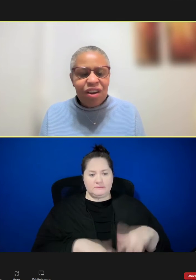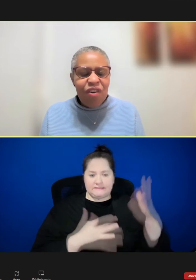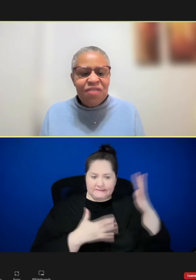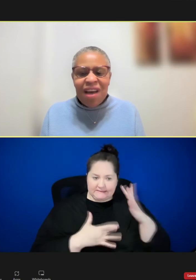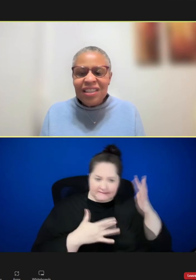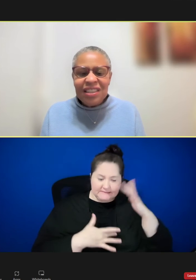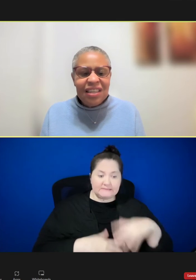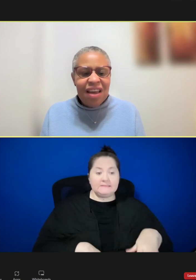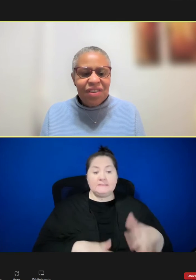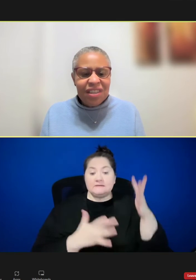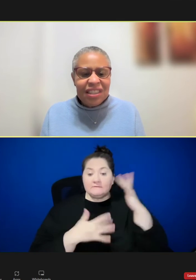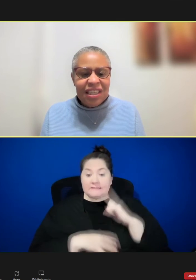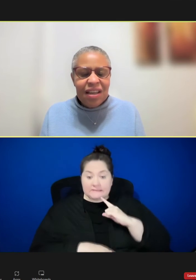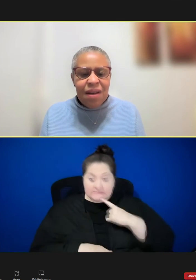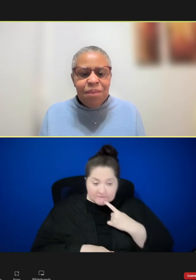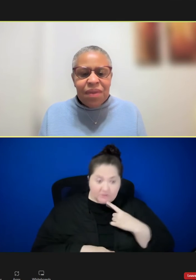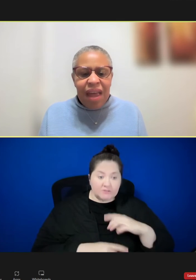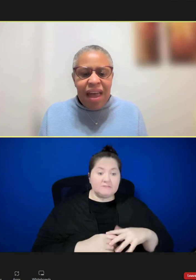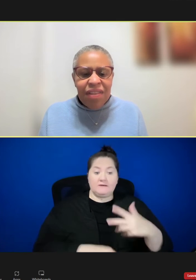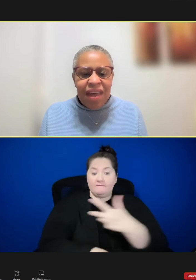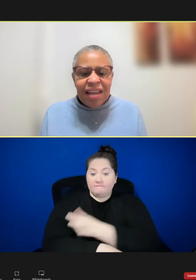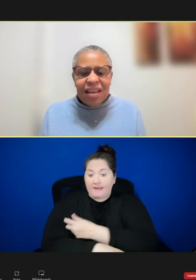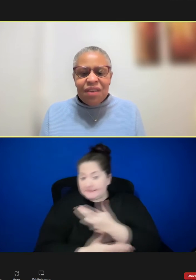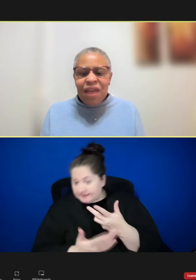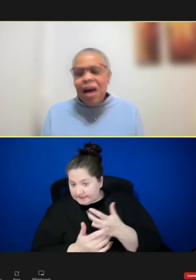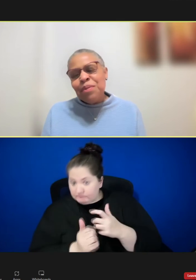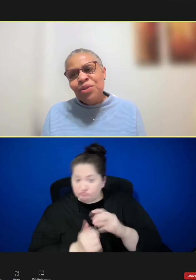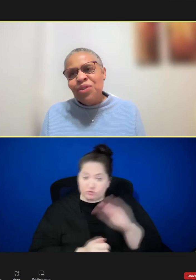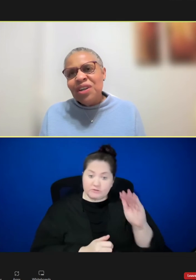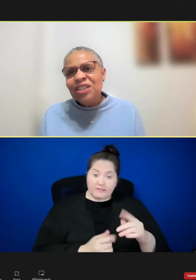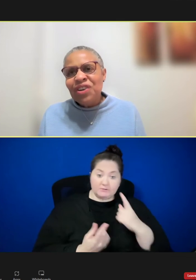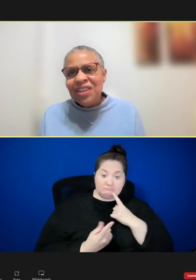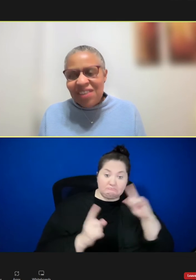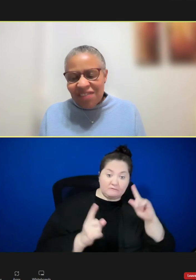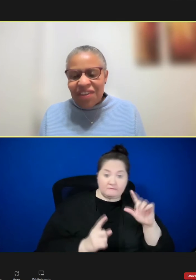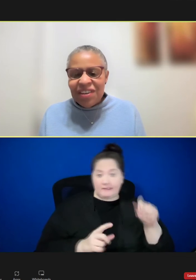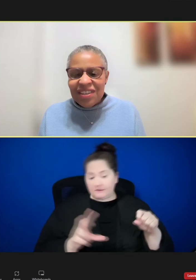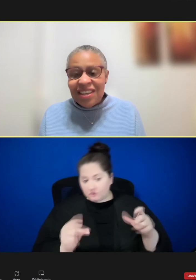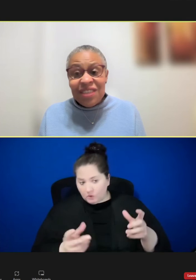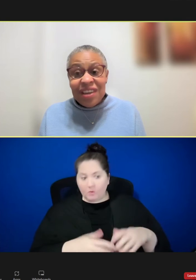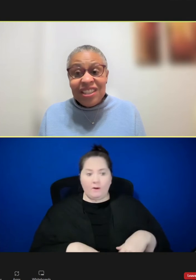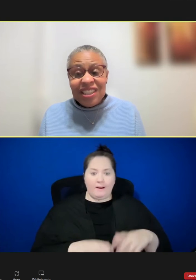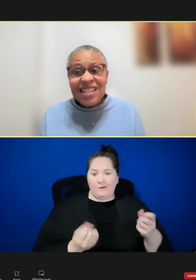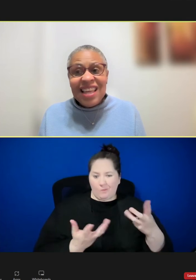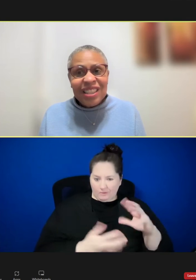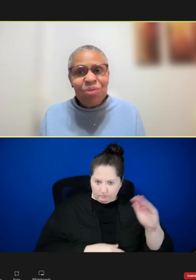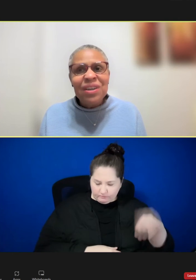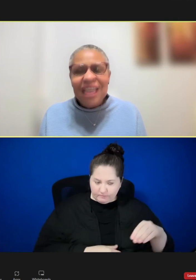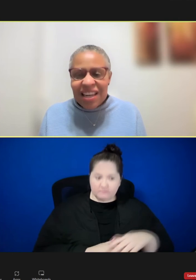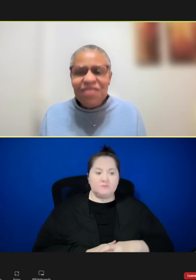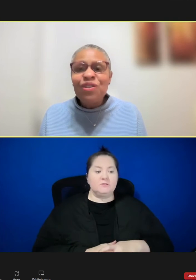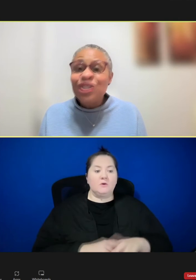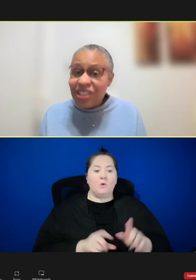the current vaccine efficacy, and that identify opportunities for innovation. Thank you again